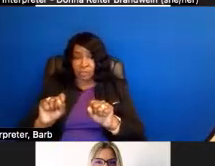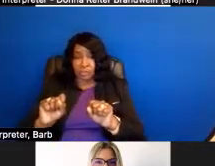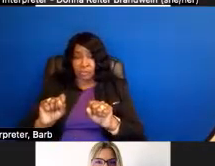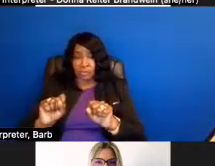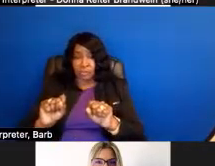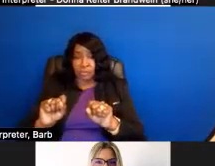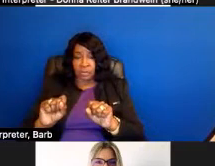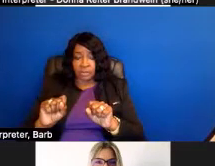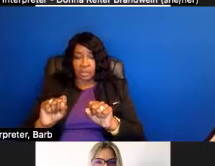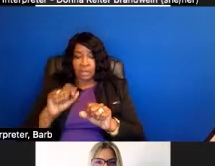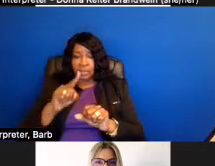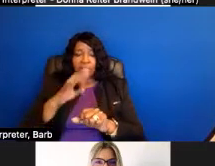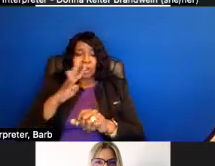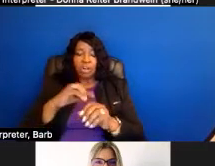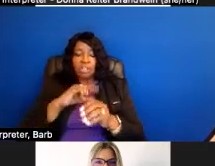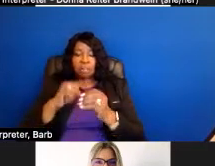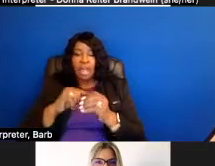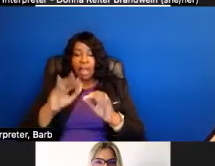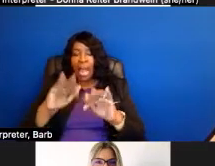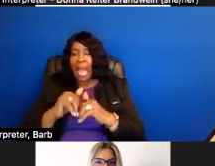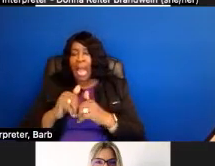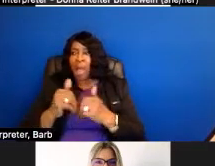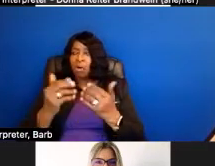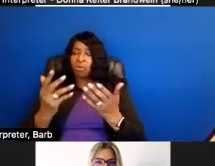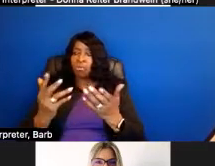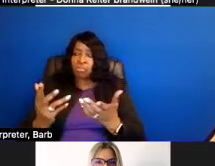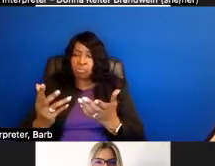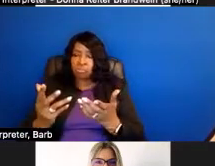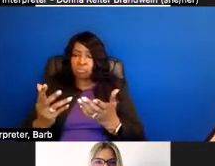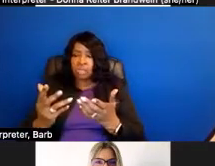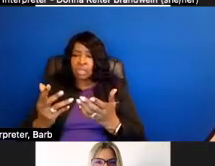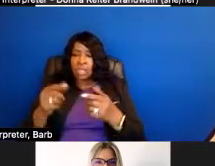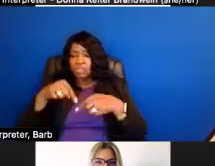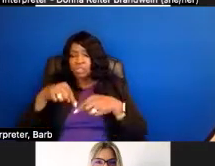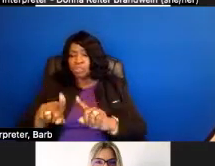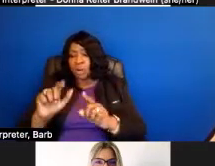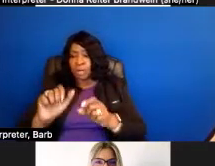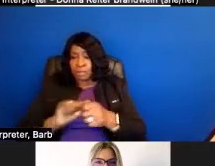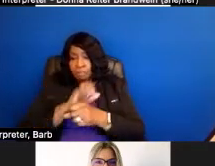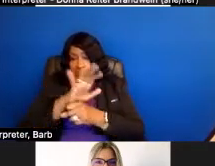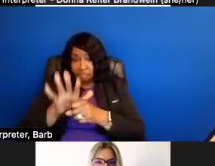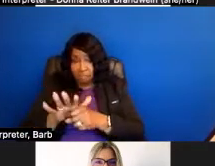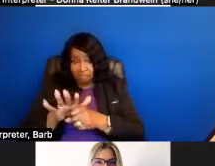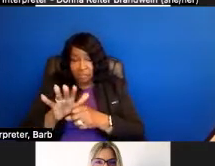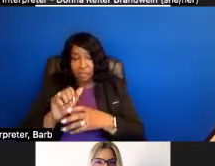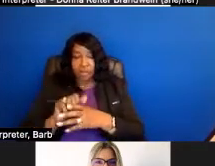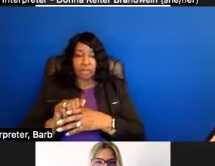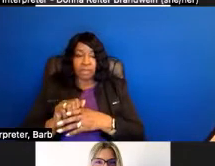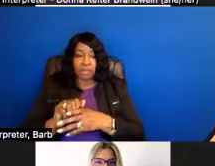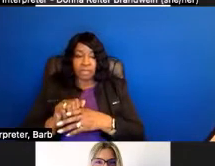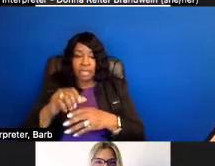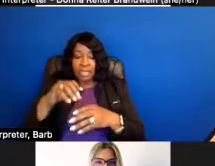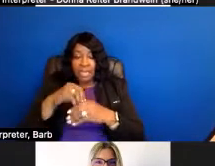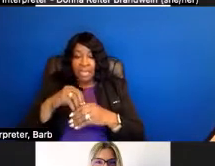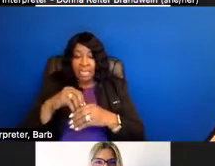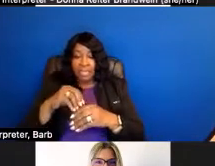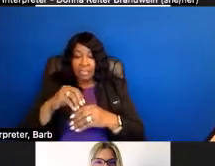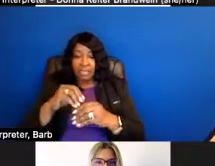talked about how even during the pandemic in virtual spaces, it was really cool and helpful